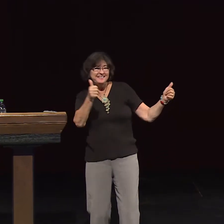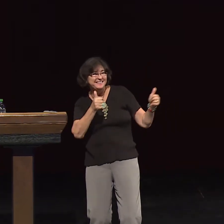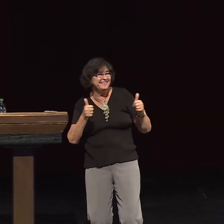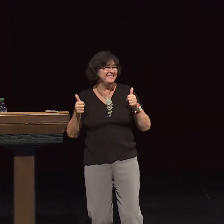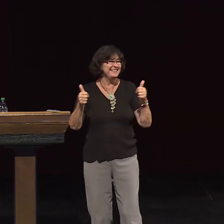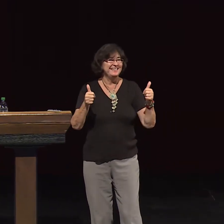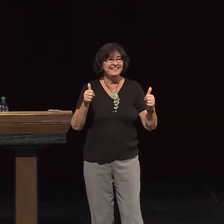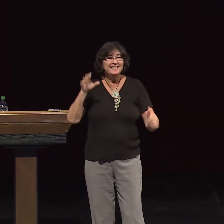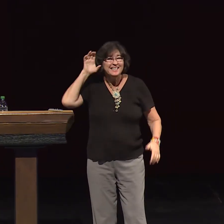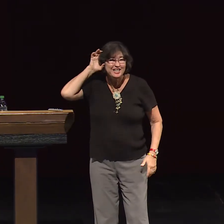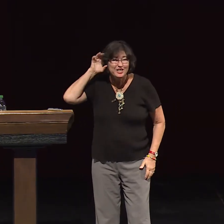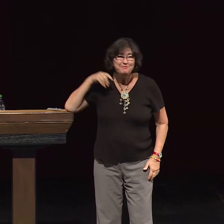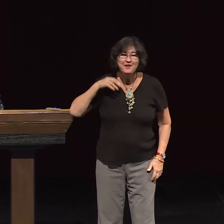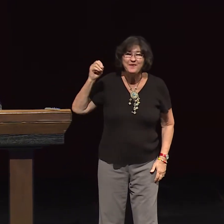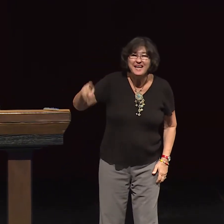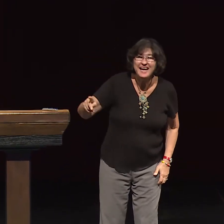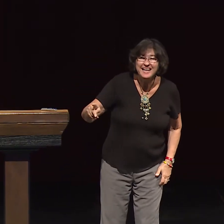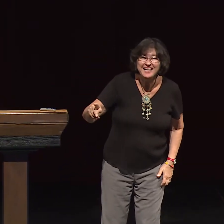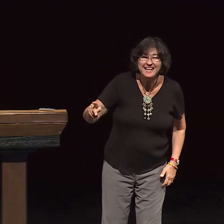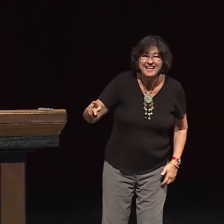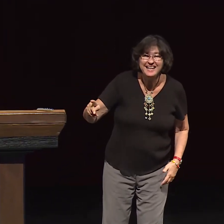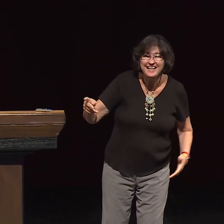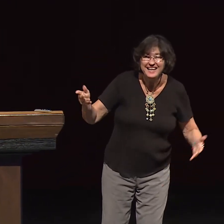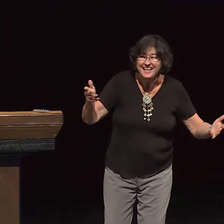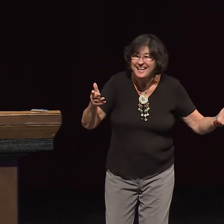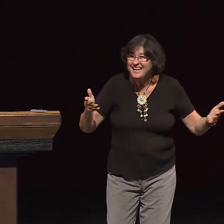Can everyone hear me OK? Ha ha!